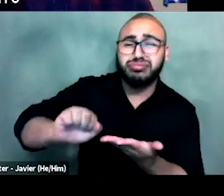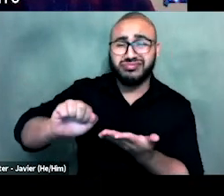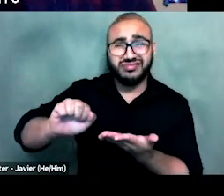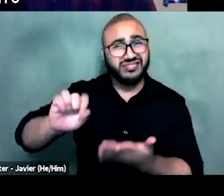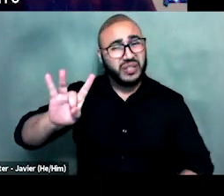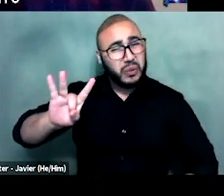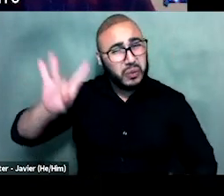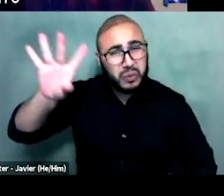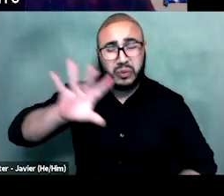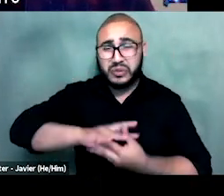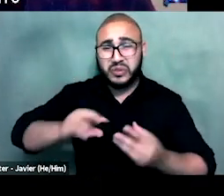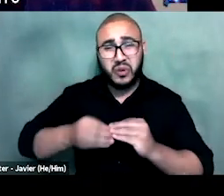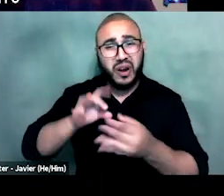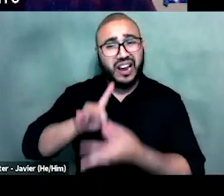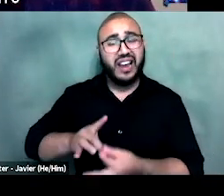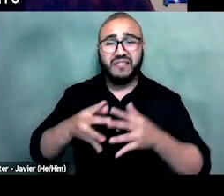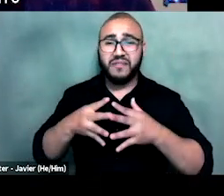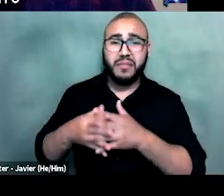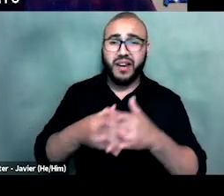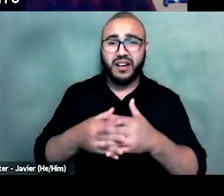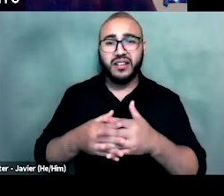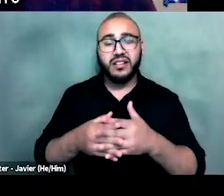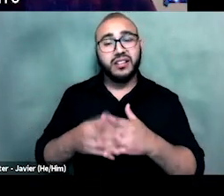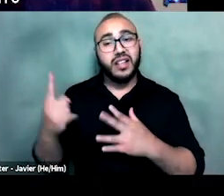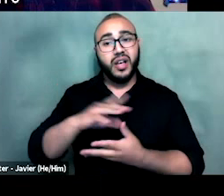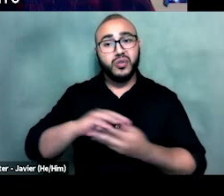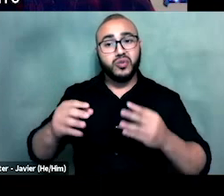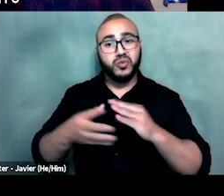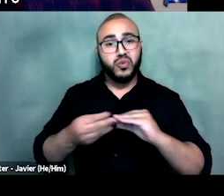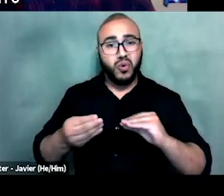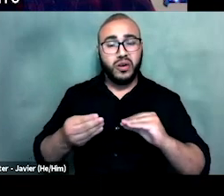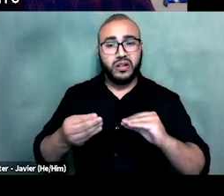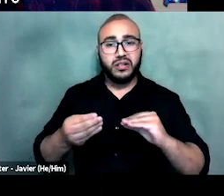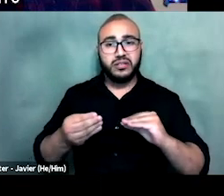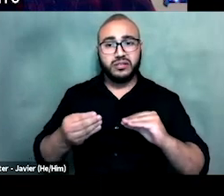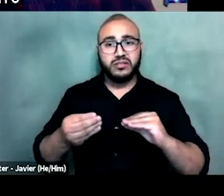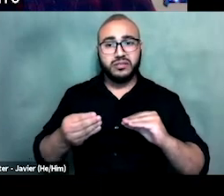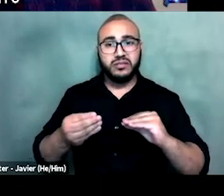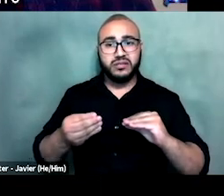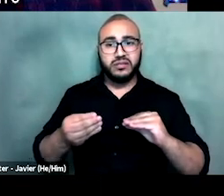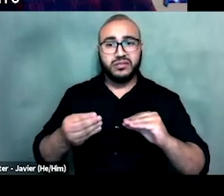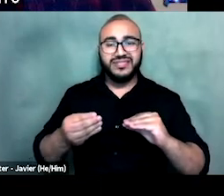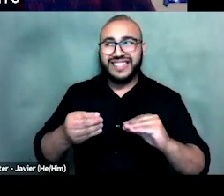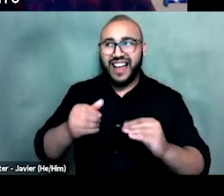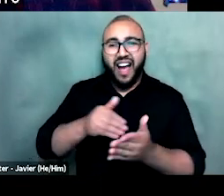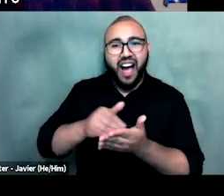guess, ugliest stories of America. It's one of the stories that isn't told very often in